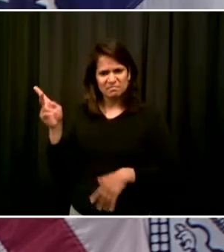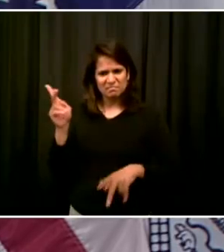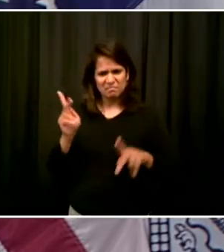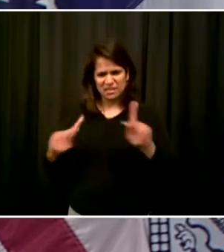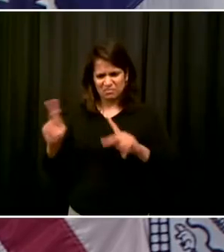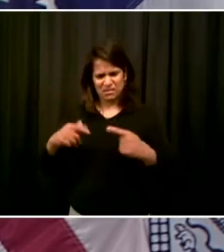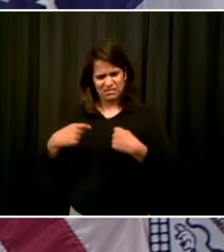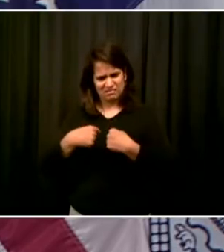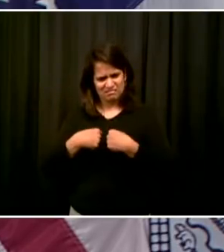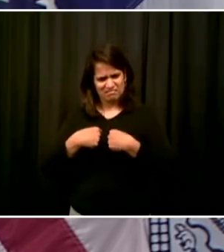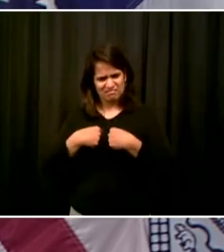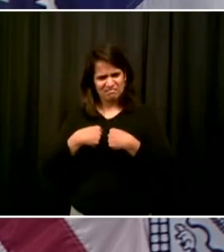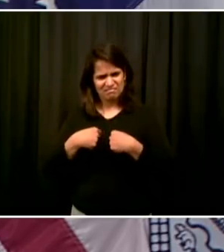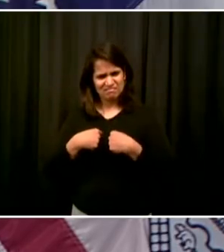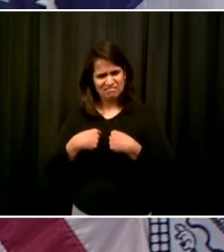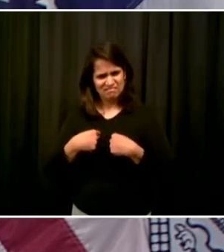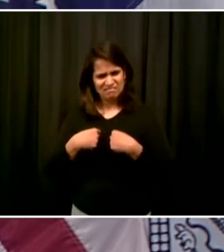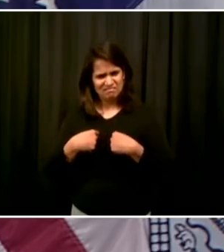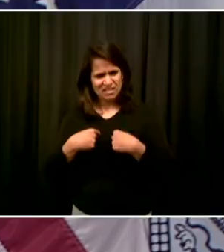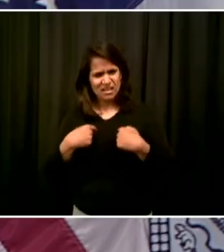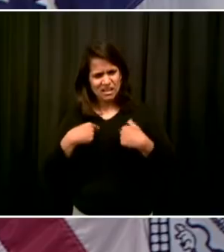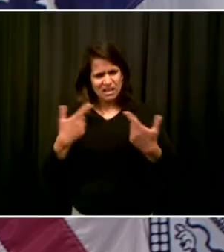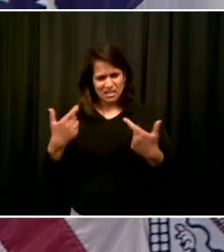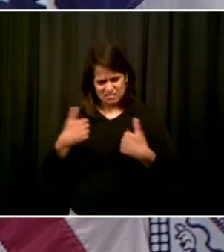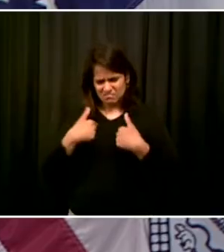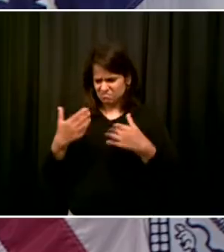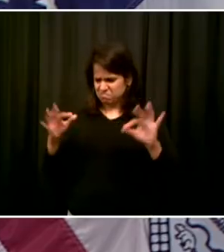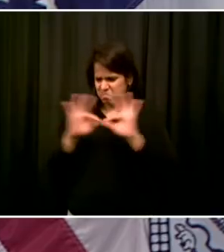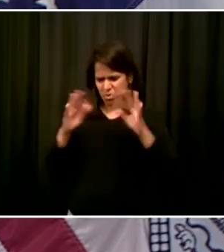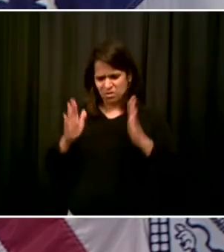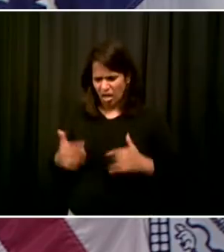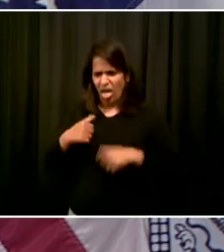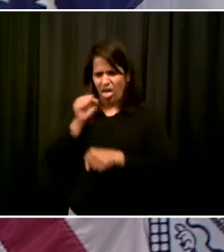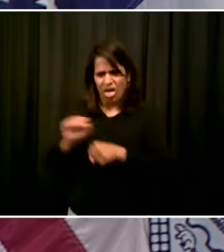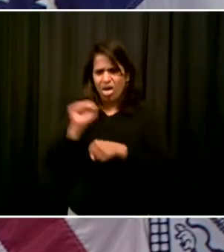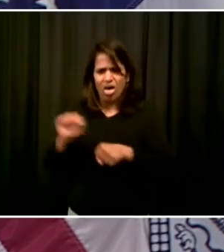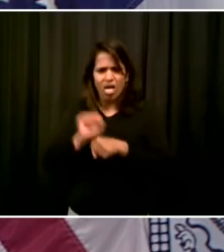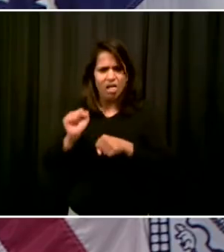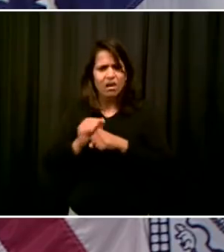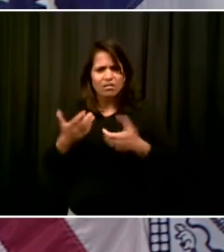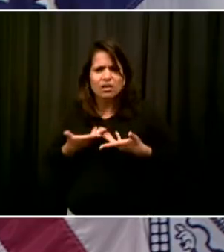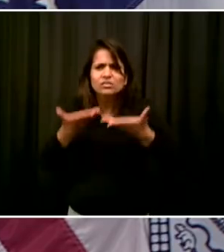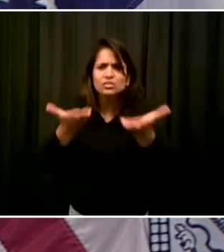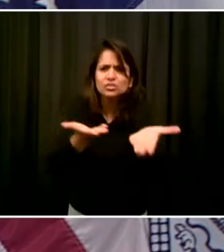THE DISCRETIONARY FUNDING BEING REDUCED. THE COMPLAINT I AM HEARING IS WE PROVIDE VITAL SVIERCEANS D WE ARE LOOKING AT GETTING KILLED, WHY NOT SPREAD